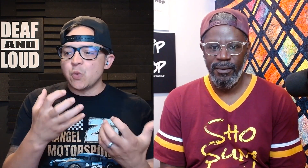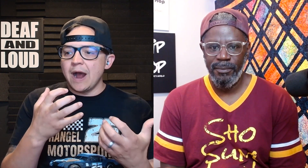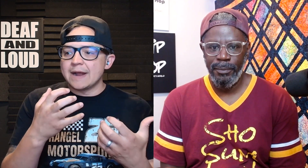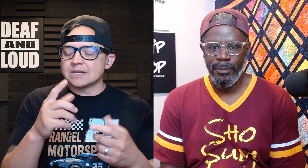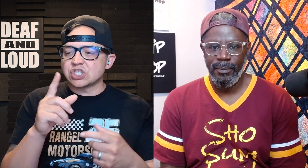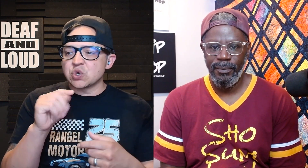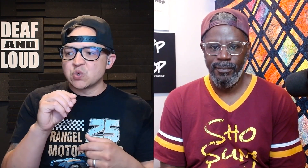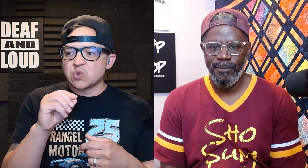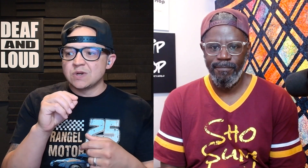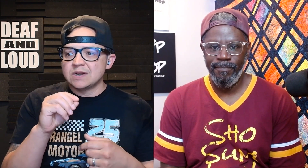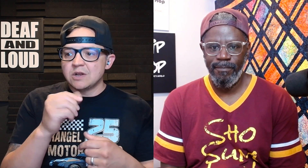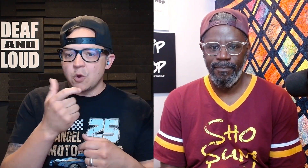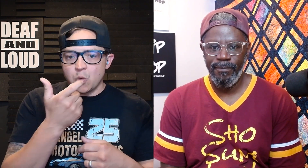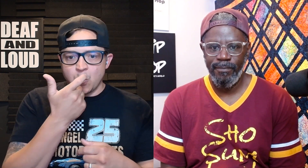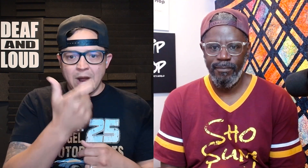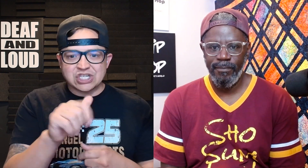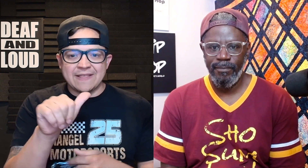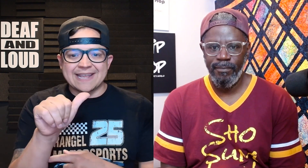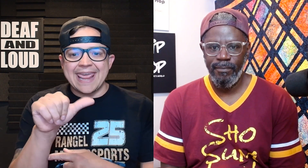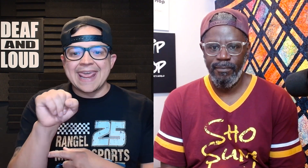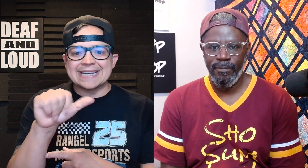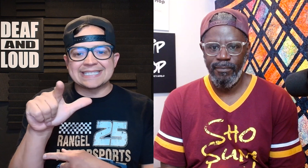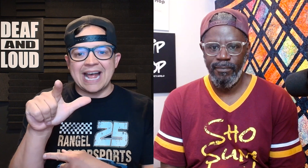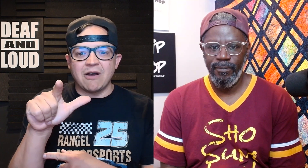want to watch it like an ASL version?